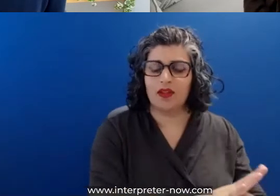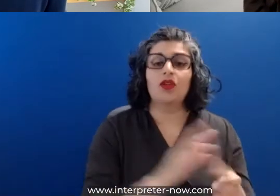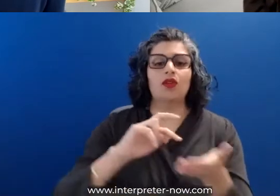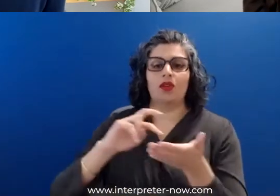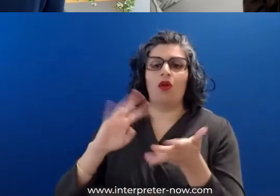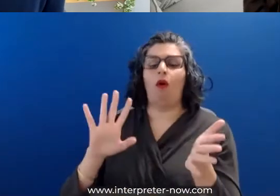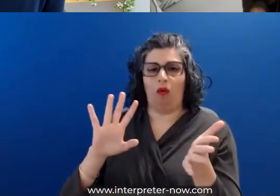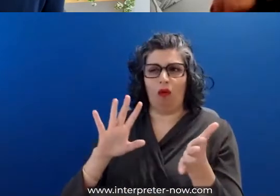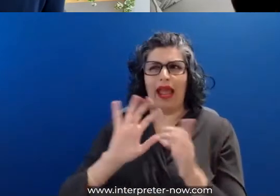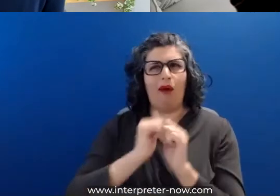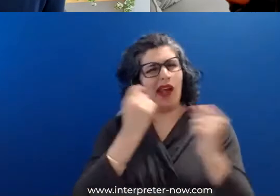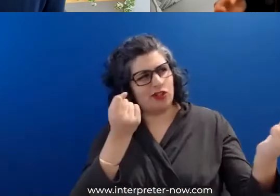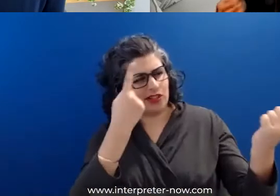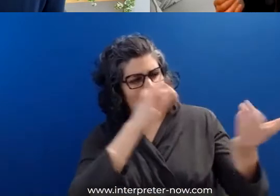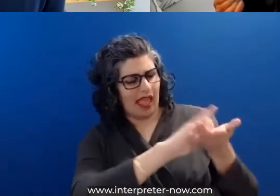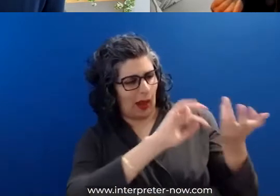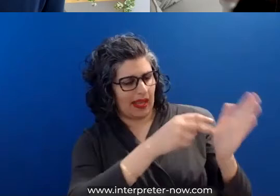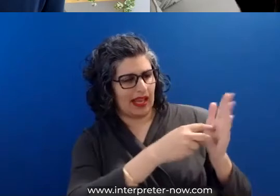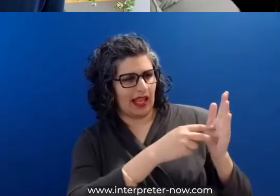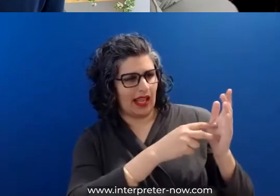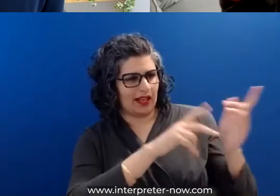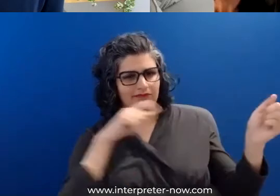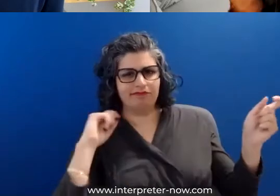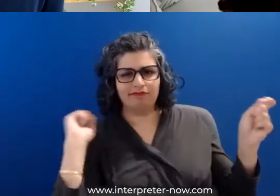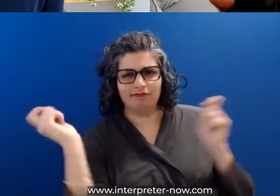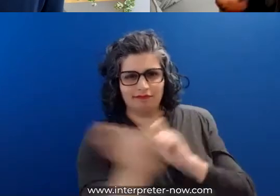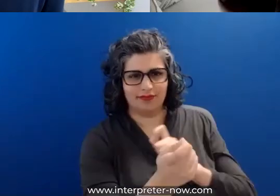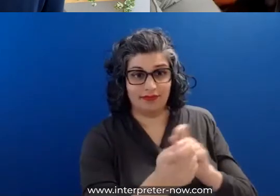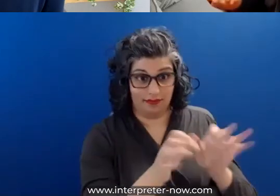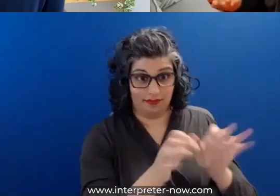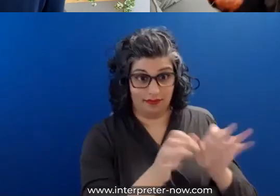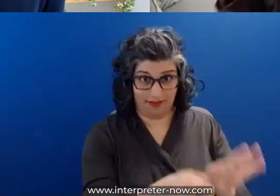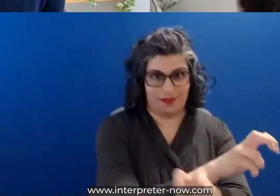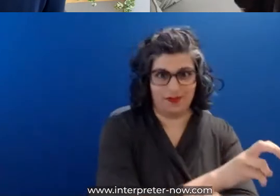changed over time. In high school, I thought a lot about the violence and harms of our